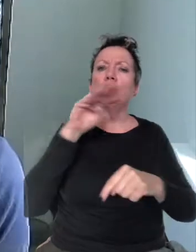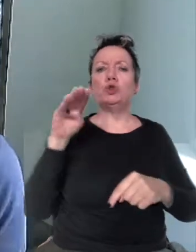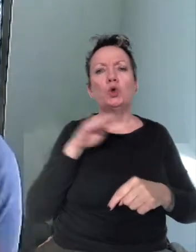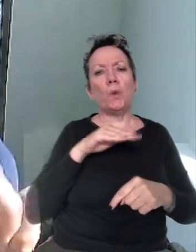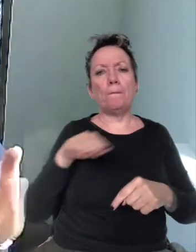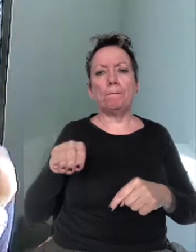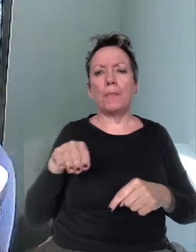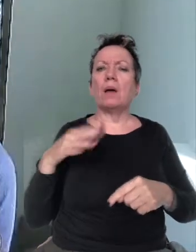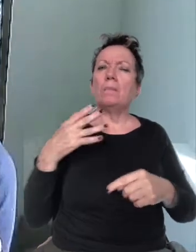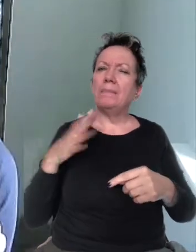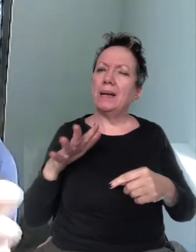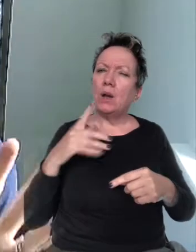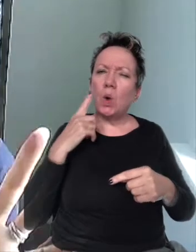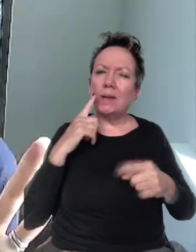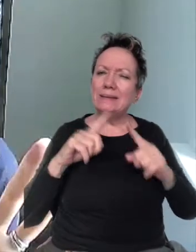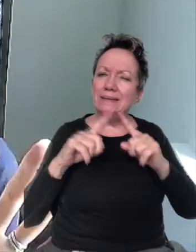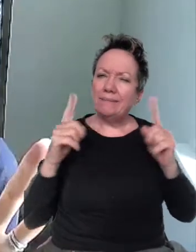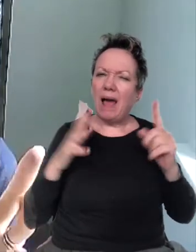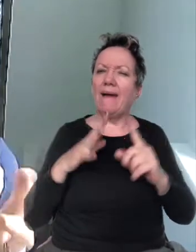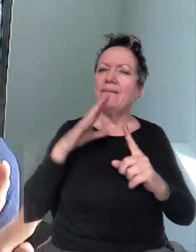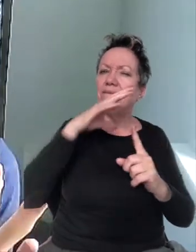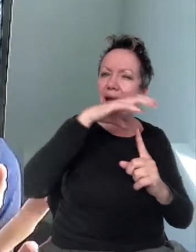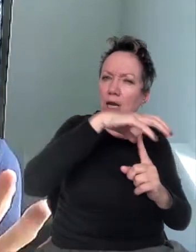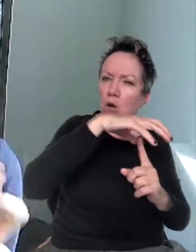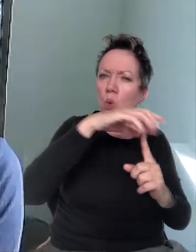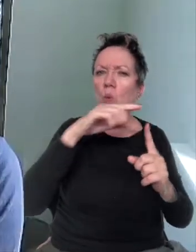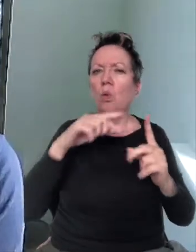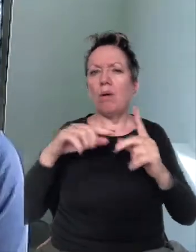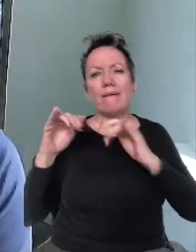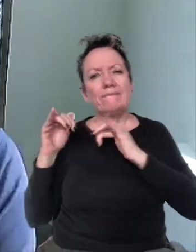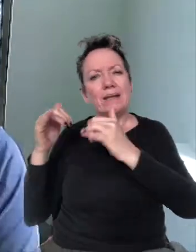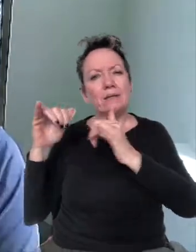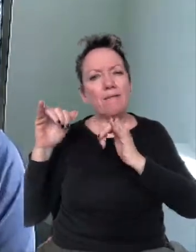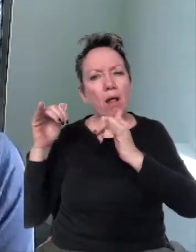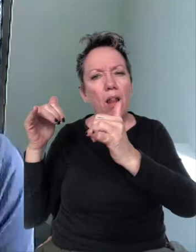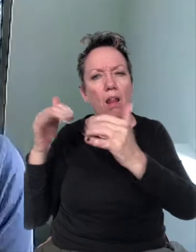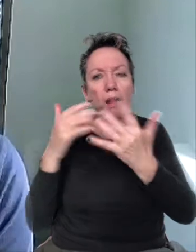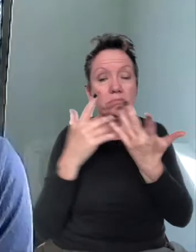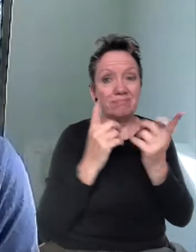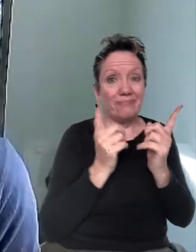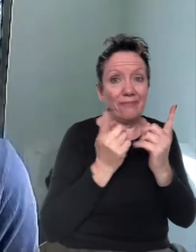We were looking at venues and festivals, what they mean nine and what they might look like in the future.